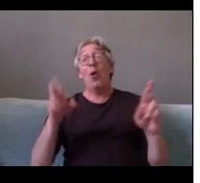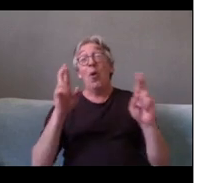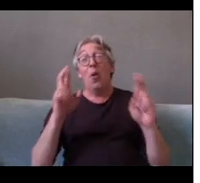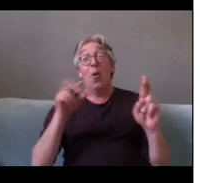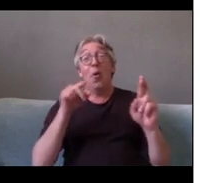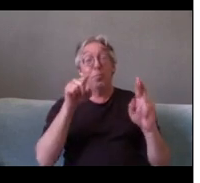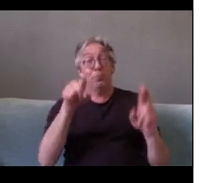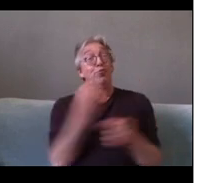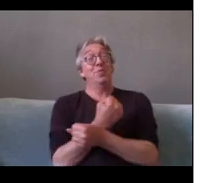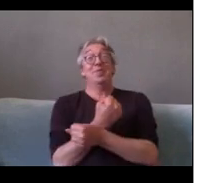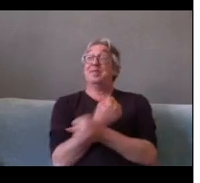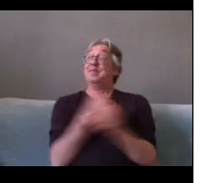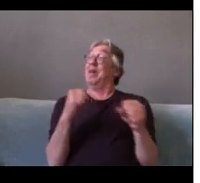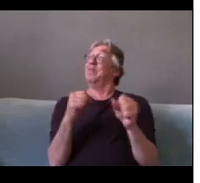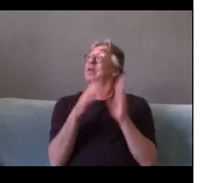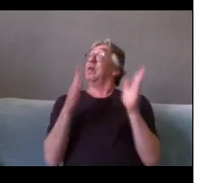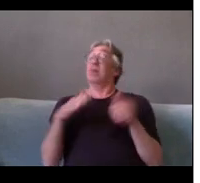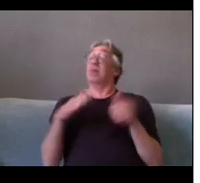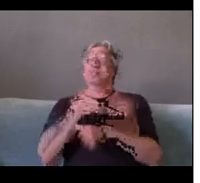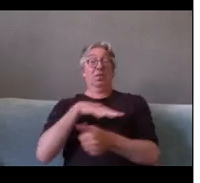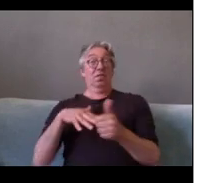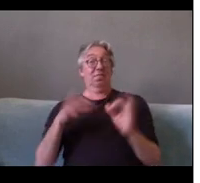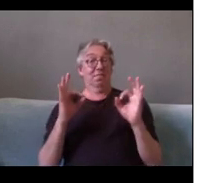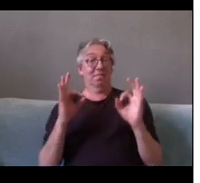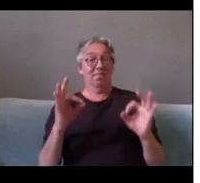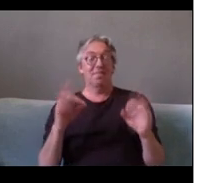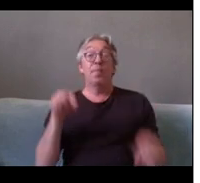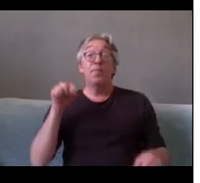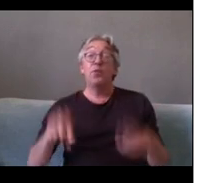This is the fourth webinar in the series sharing information